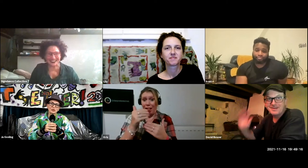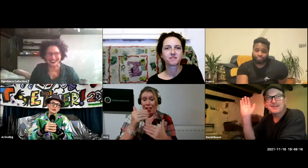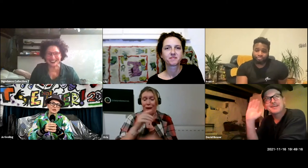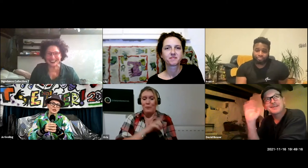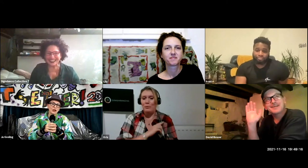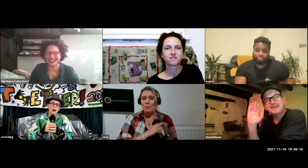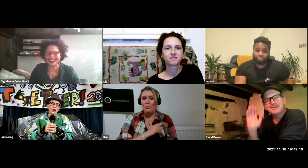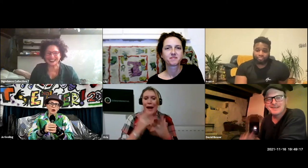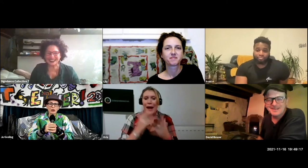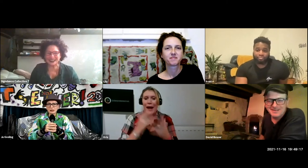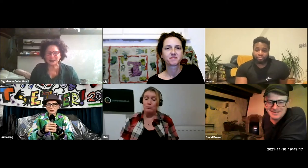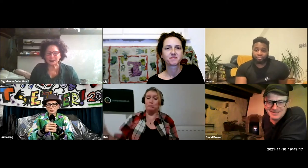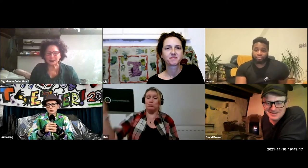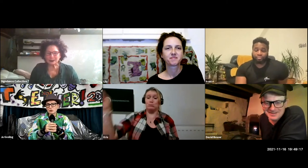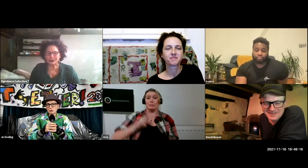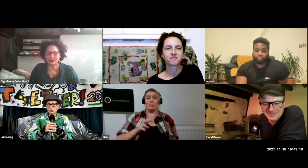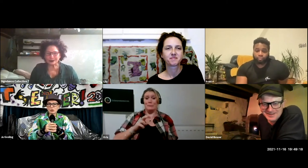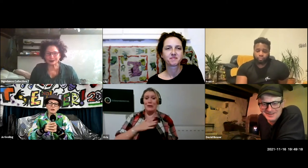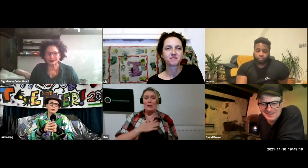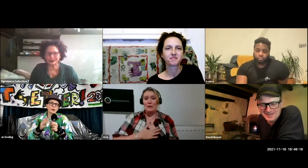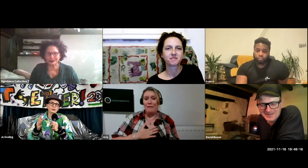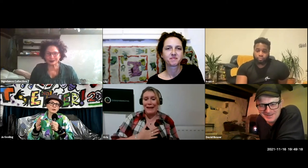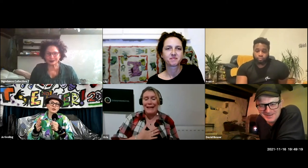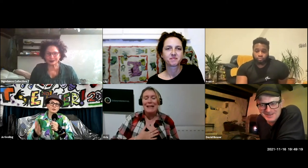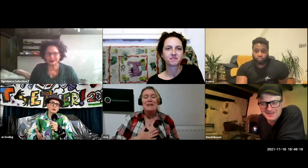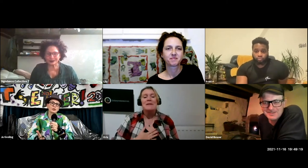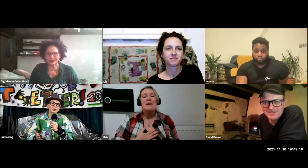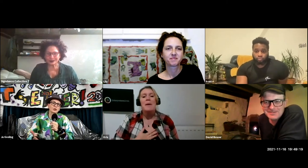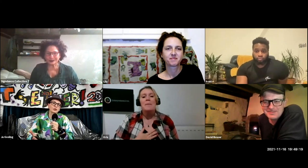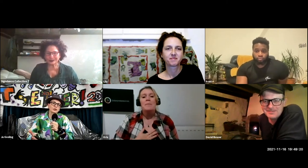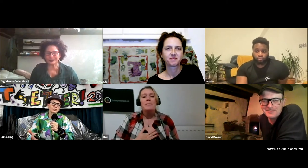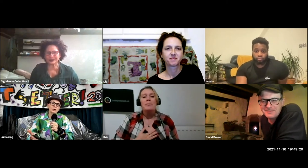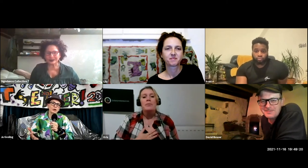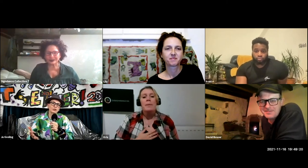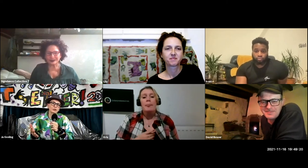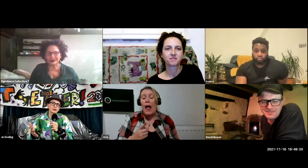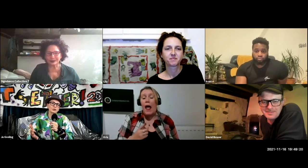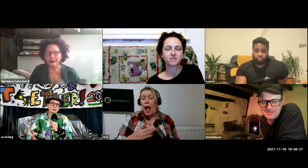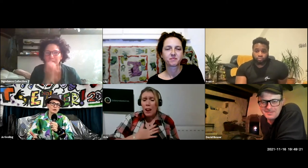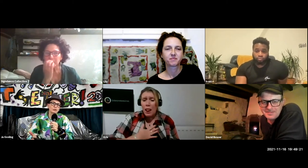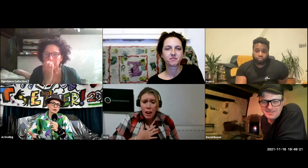still afford to have Global Realtime